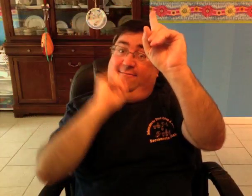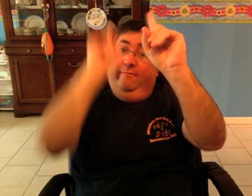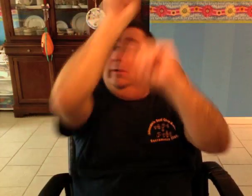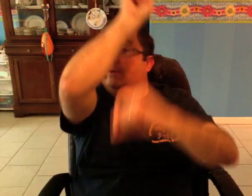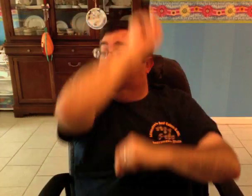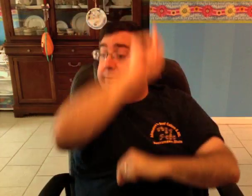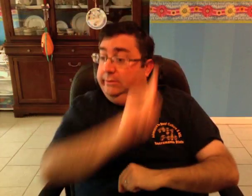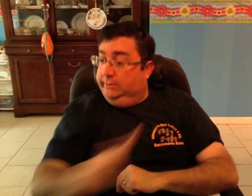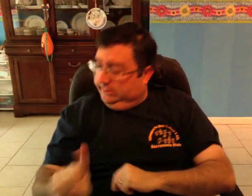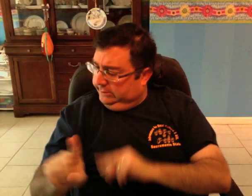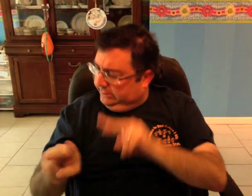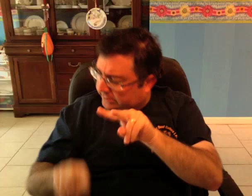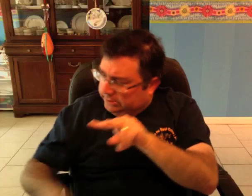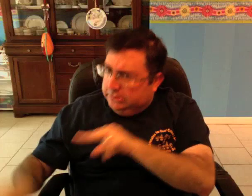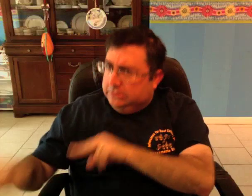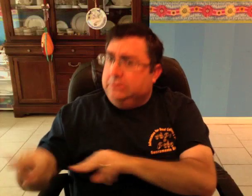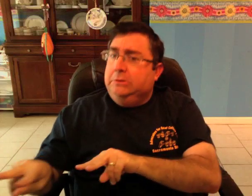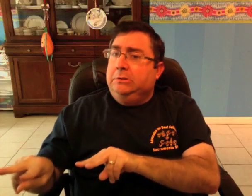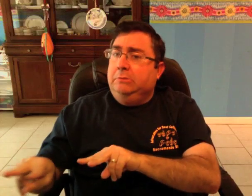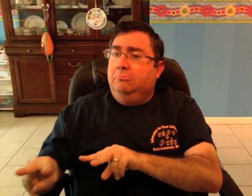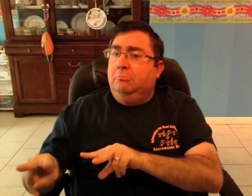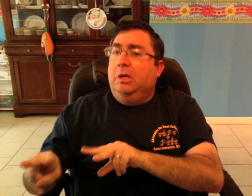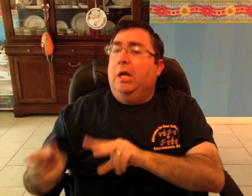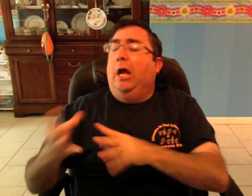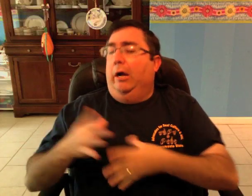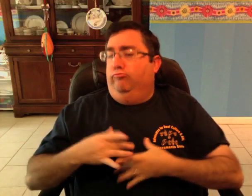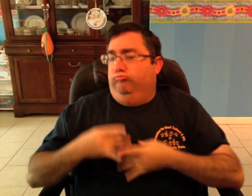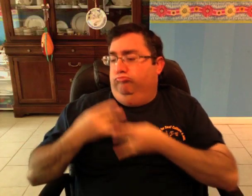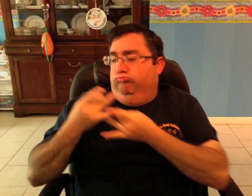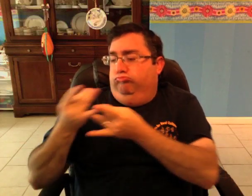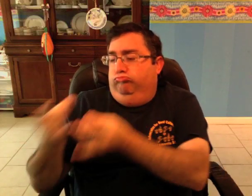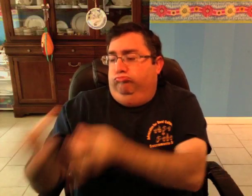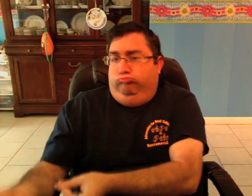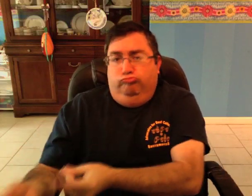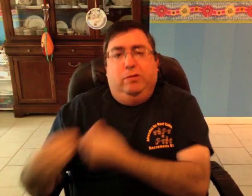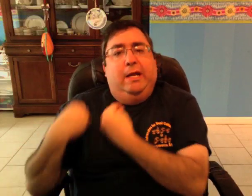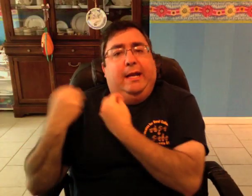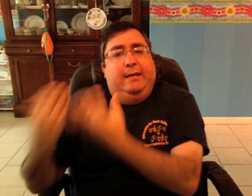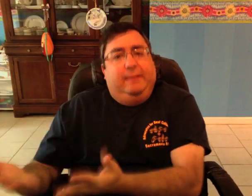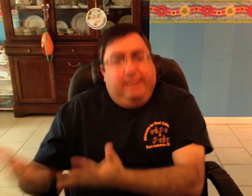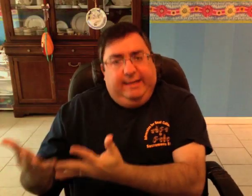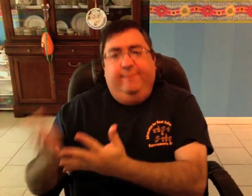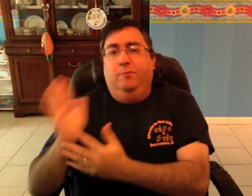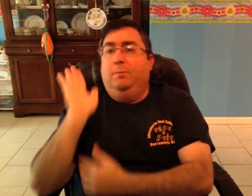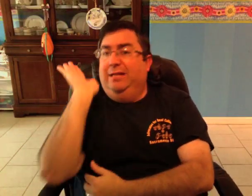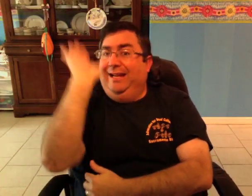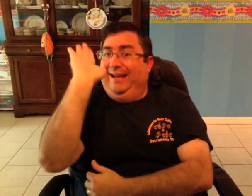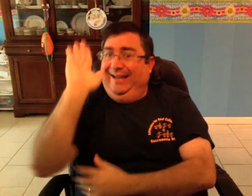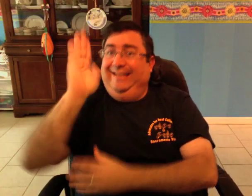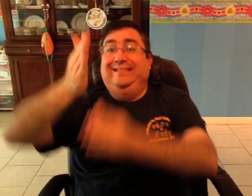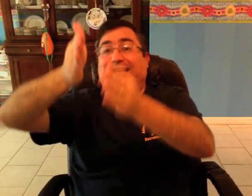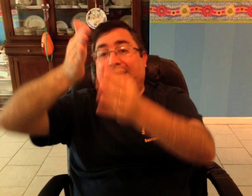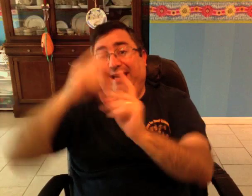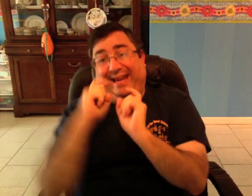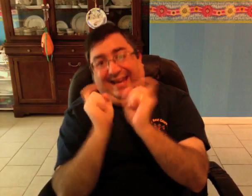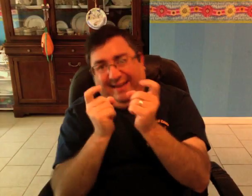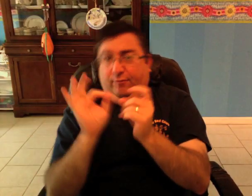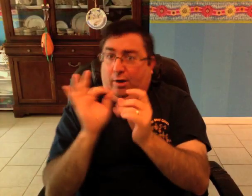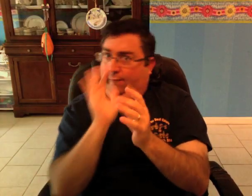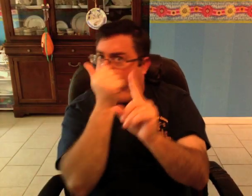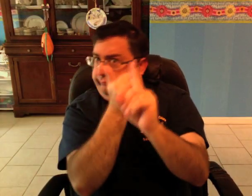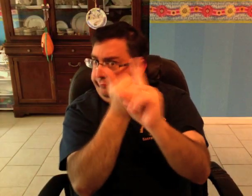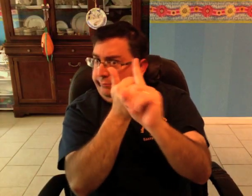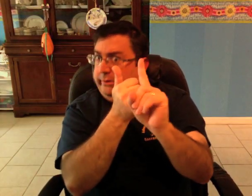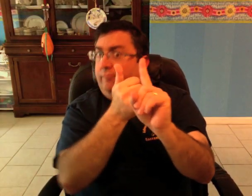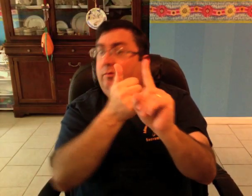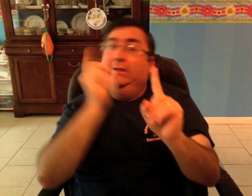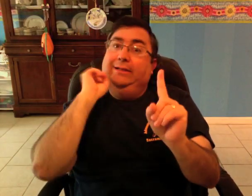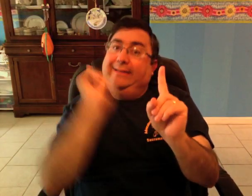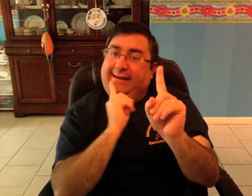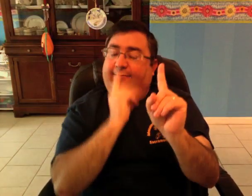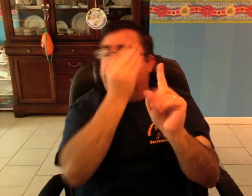came to Earth and gave them a gift of himself, his deafness